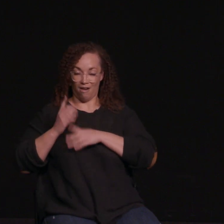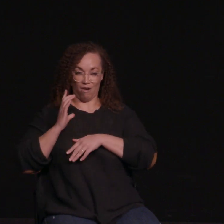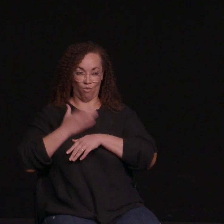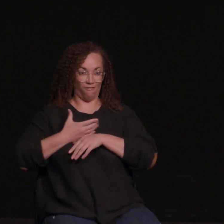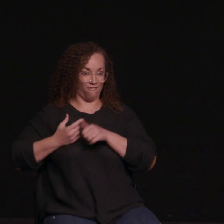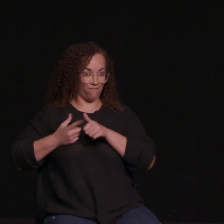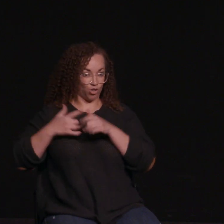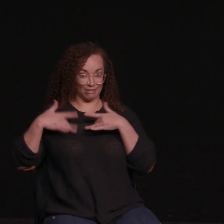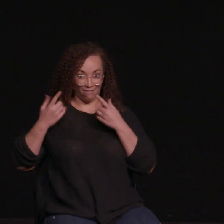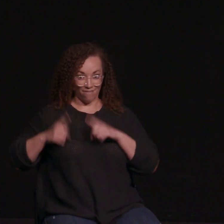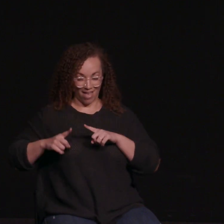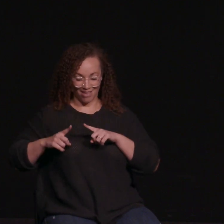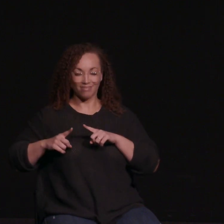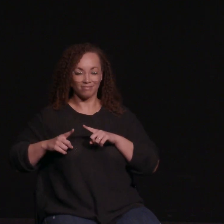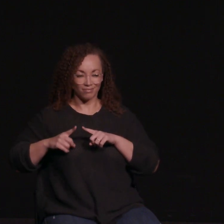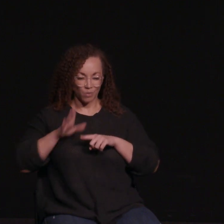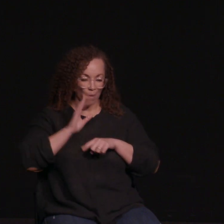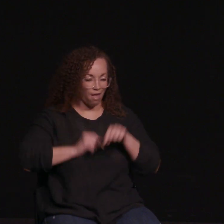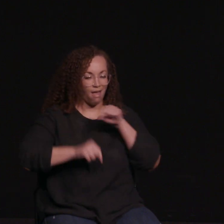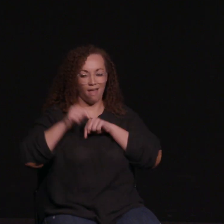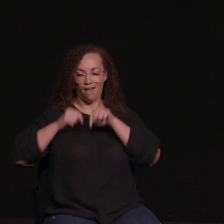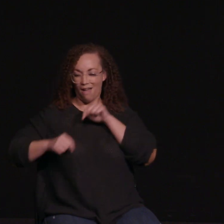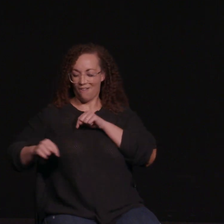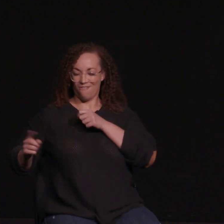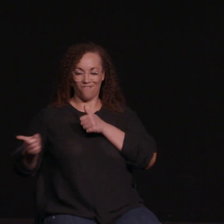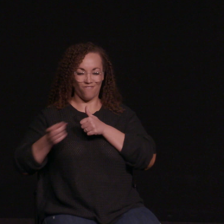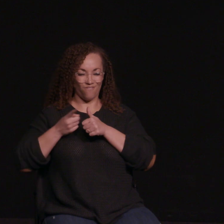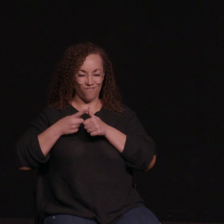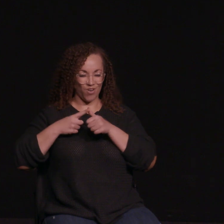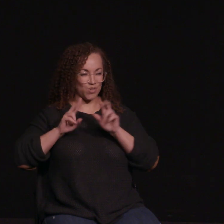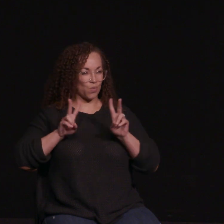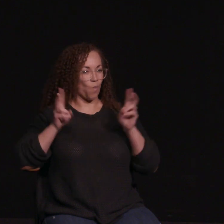with this quote from Black studies poet-philosopher